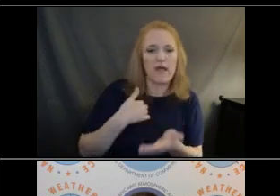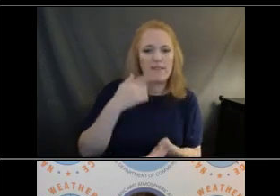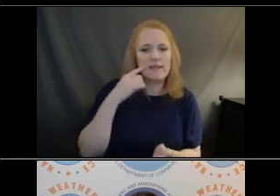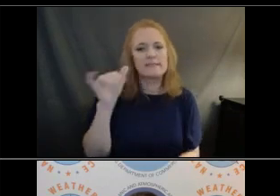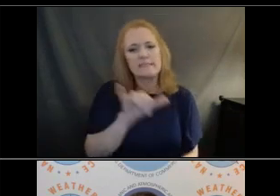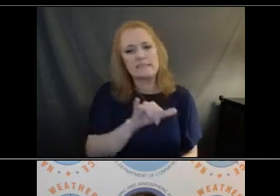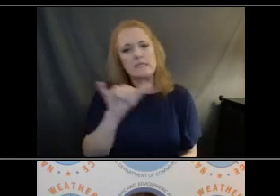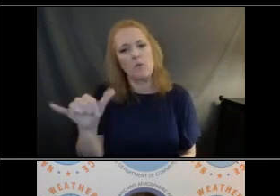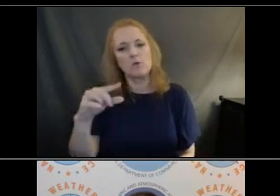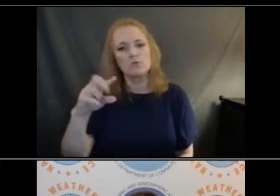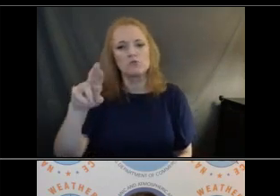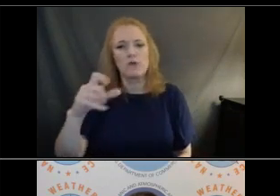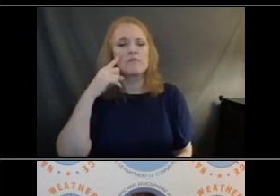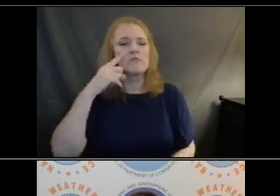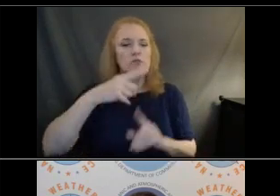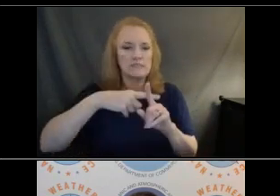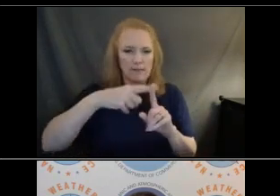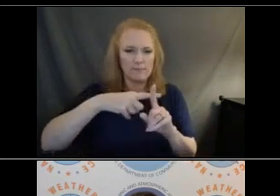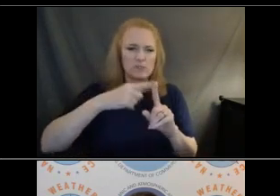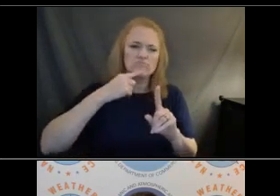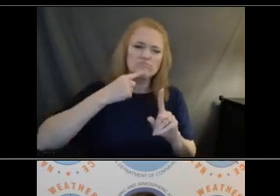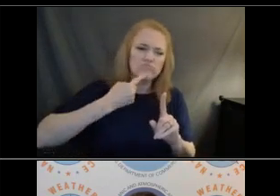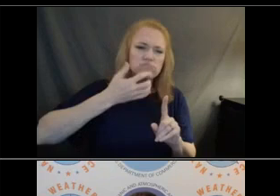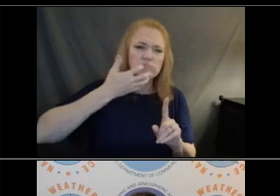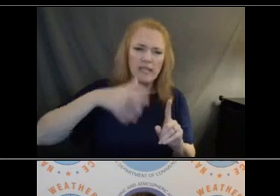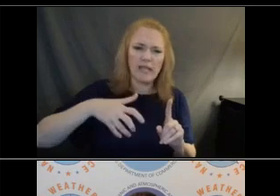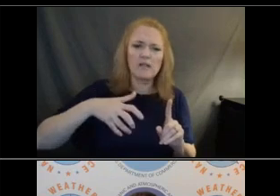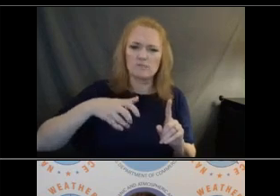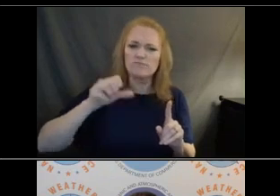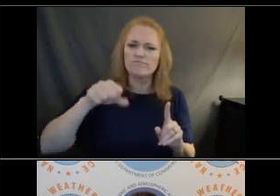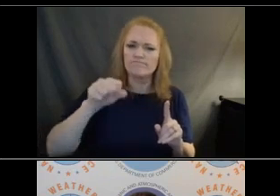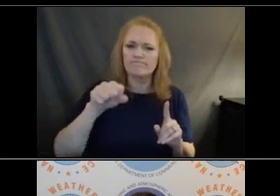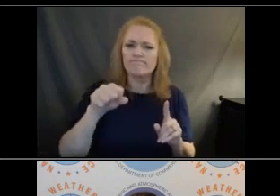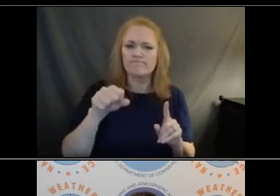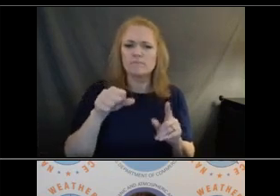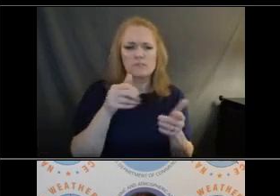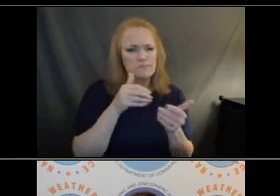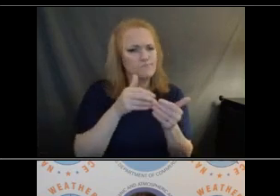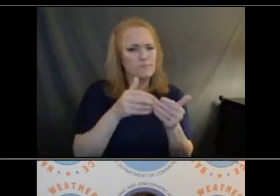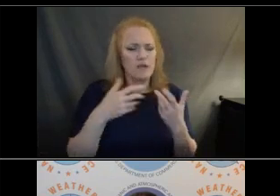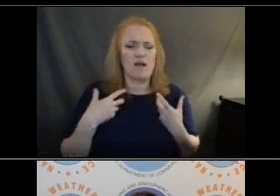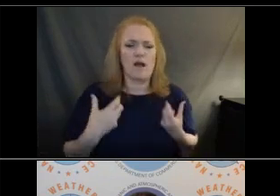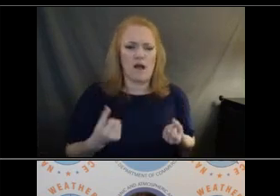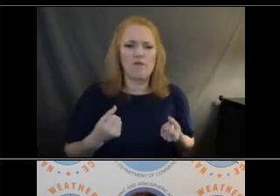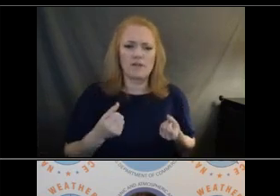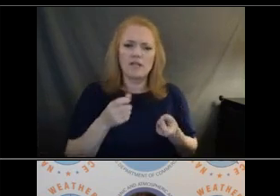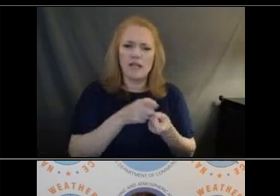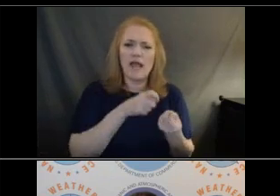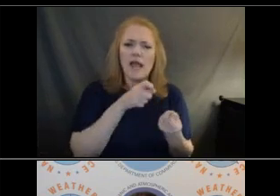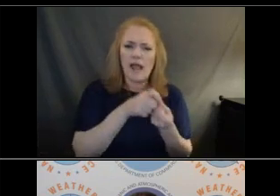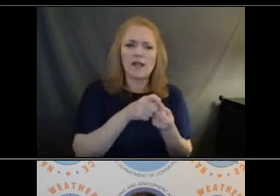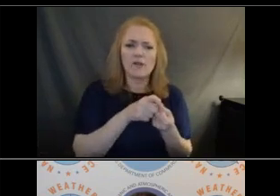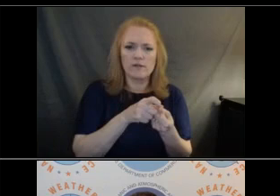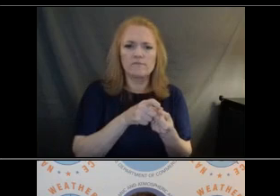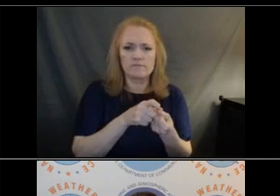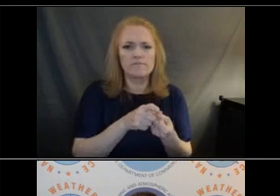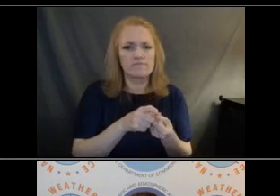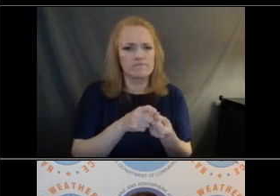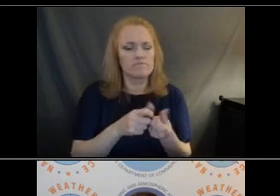for temperature, extreme heat, they're reasonably confident, reasonably accurate and skillful more